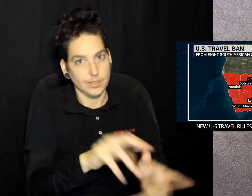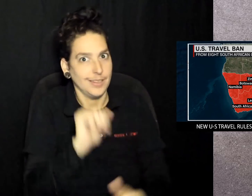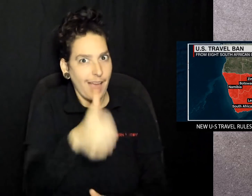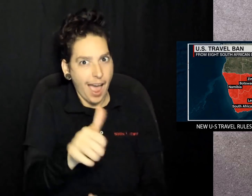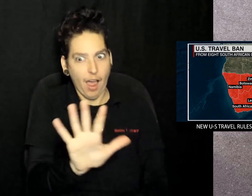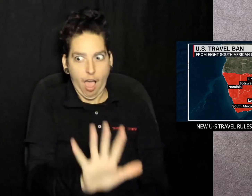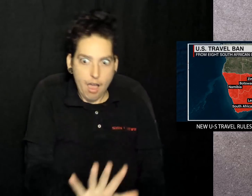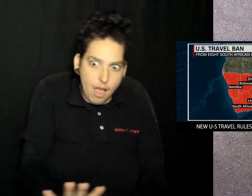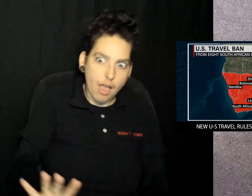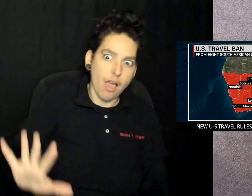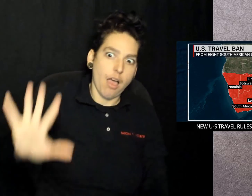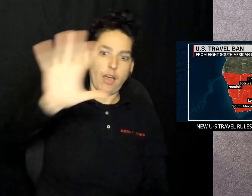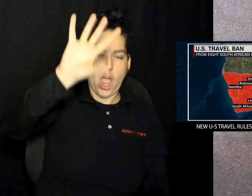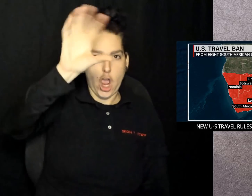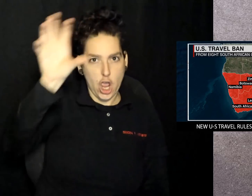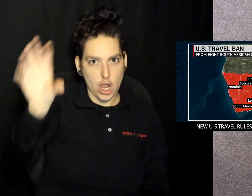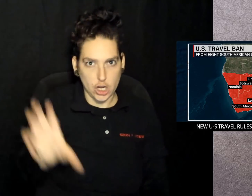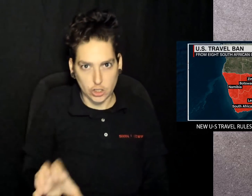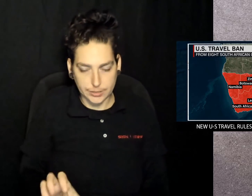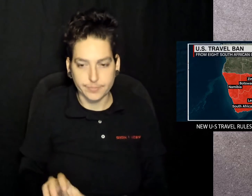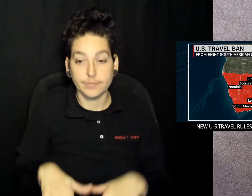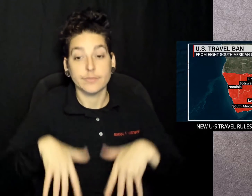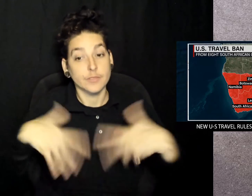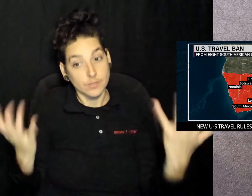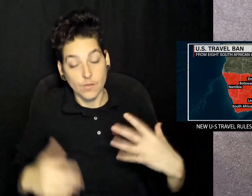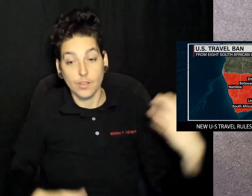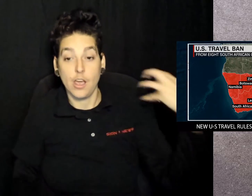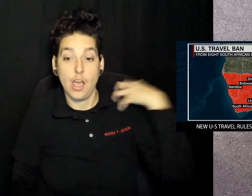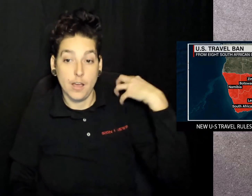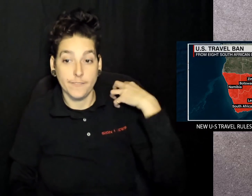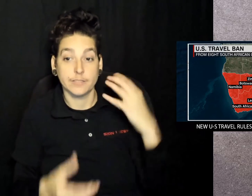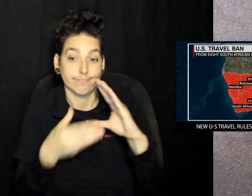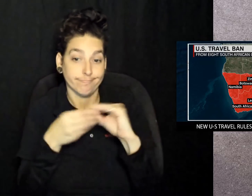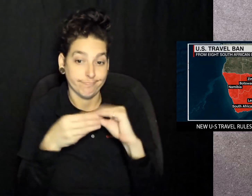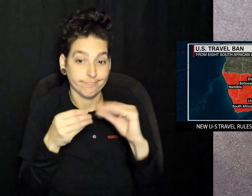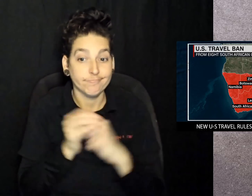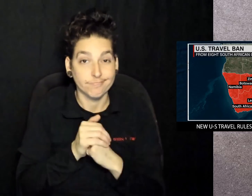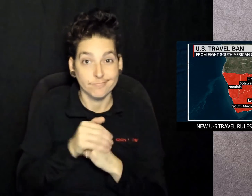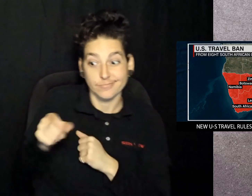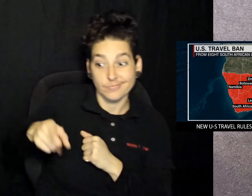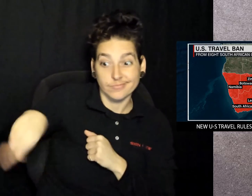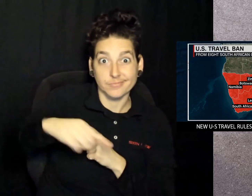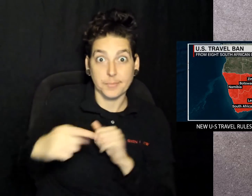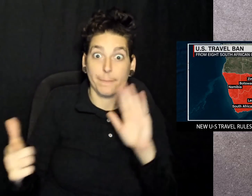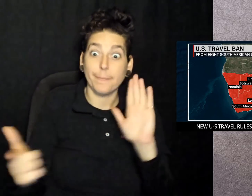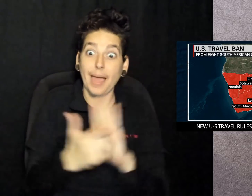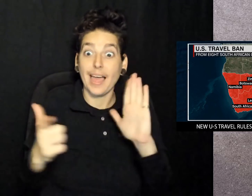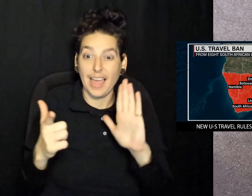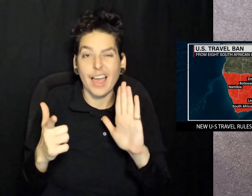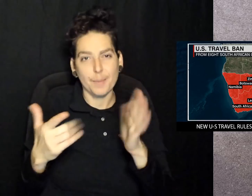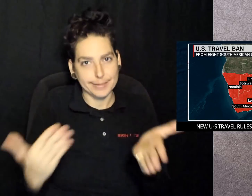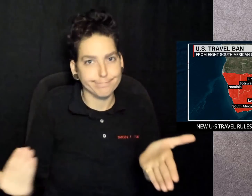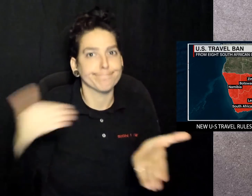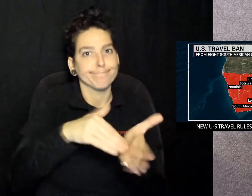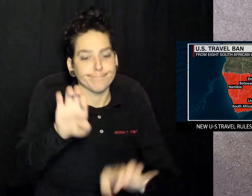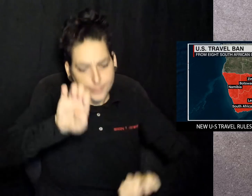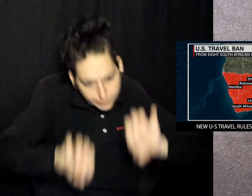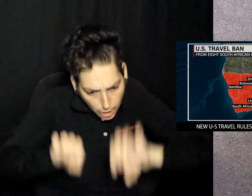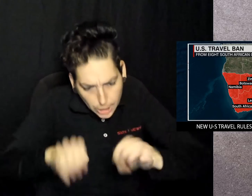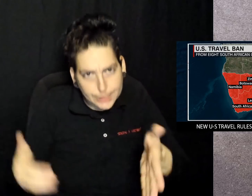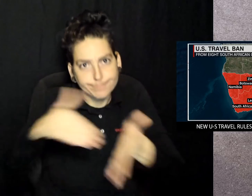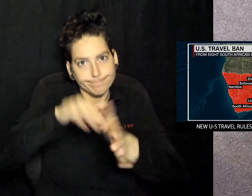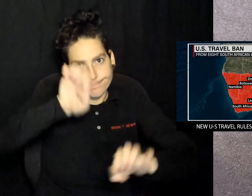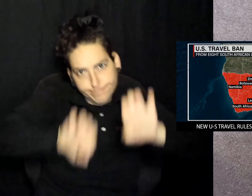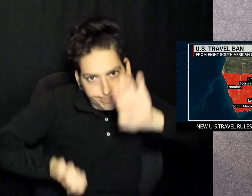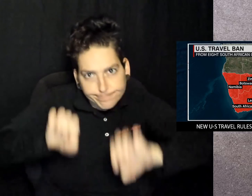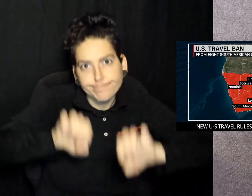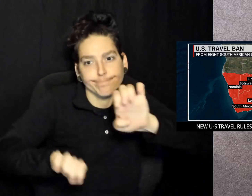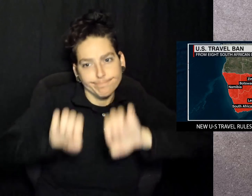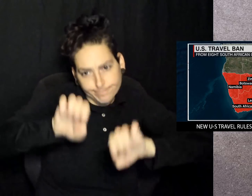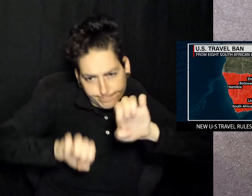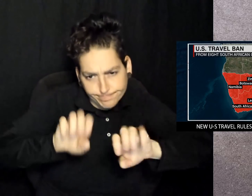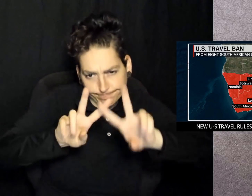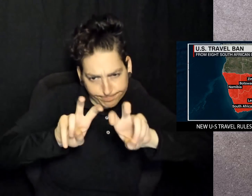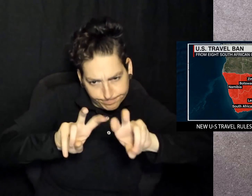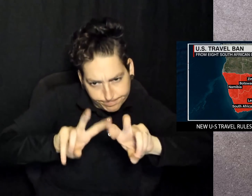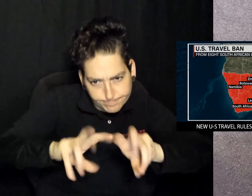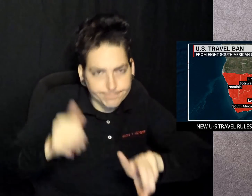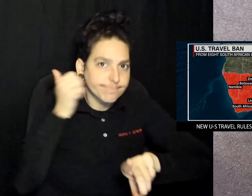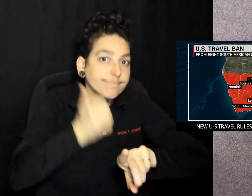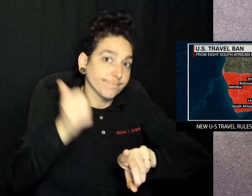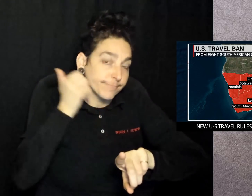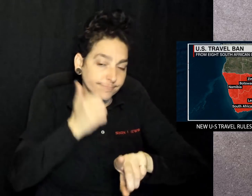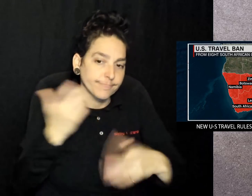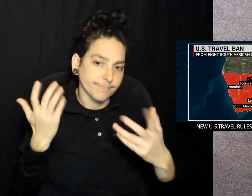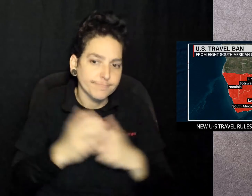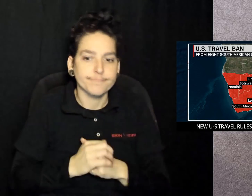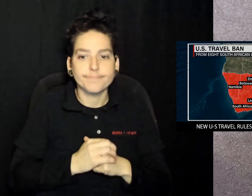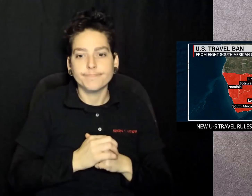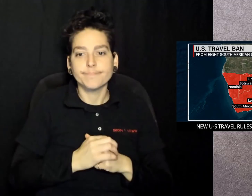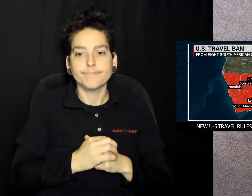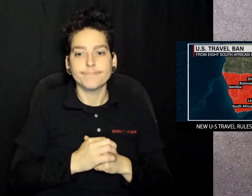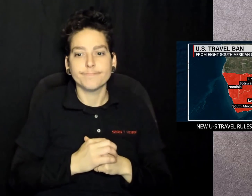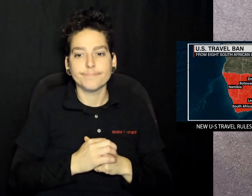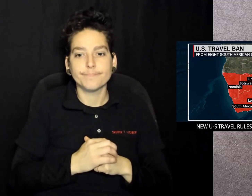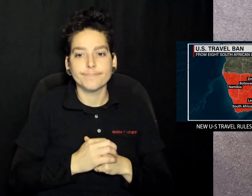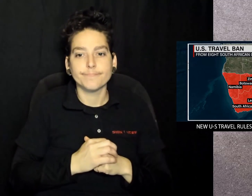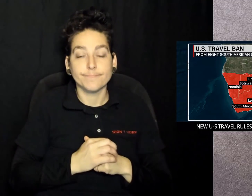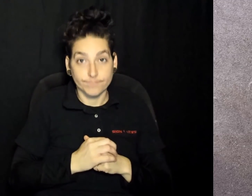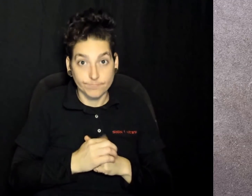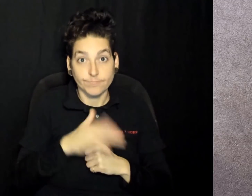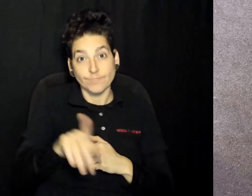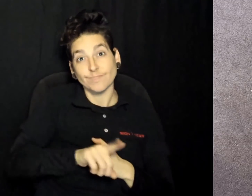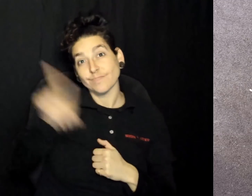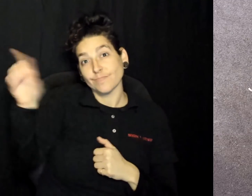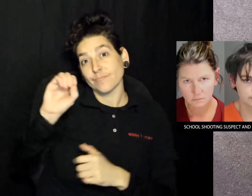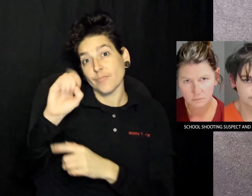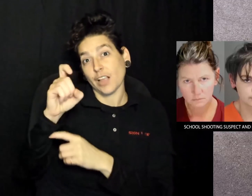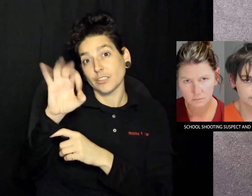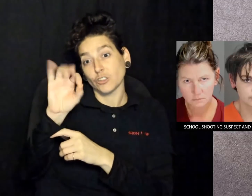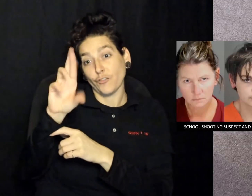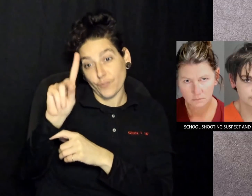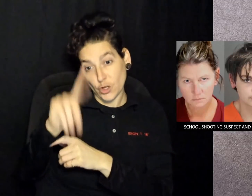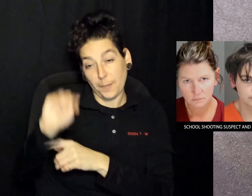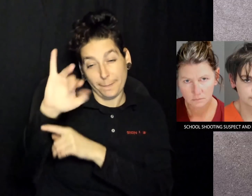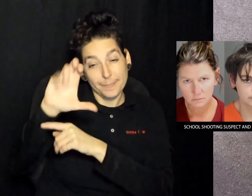not entire countries so official say those bans are being reevaluated every day